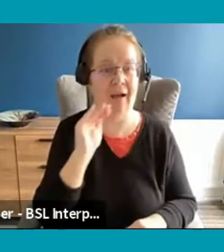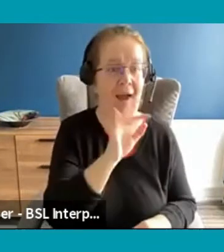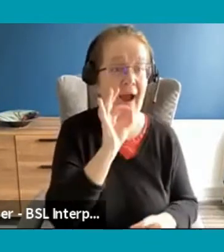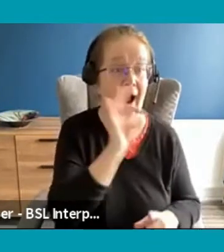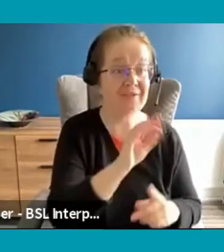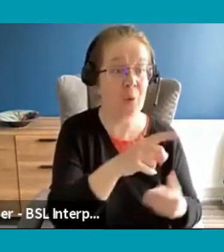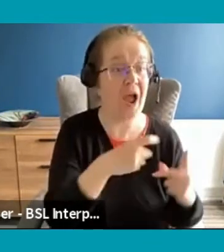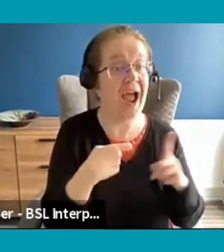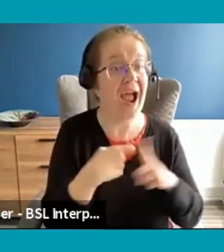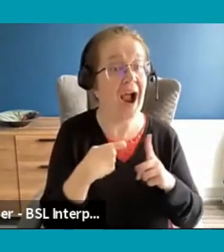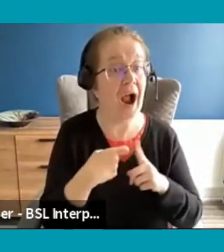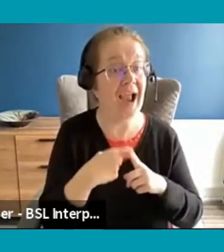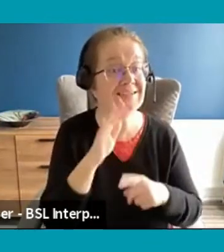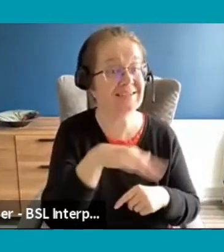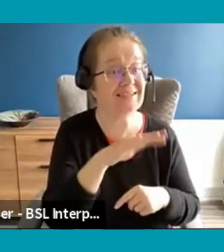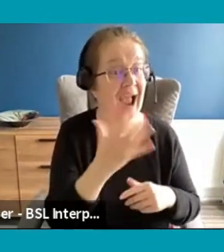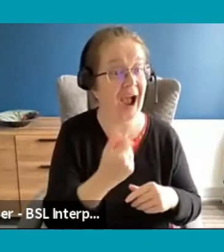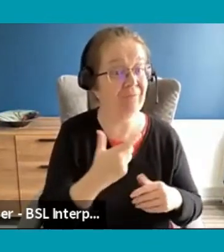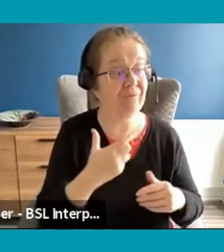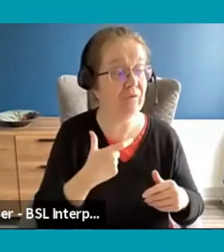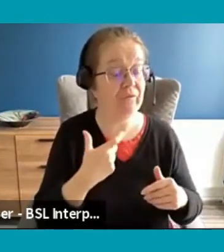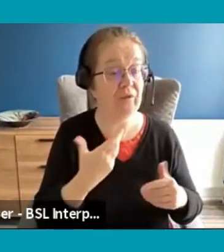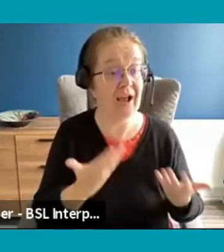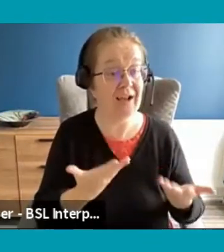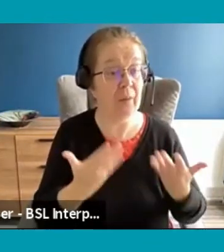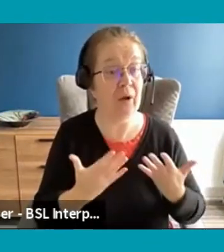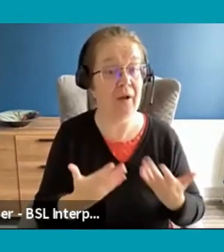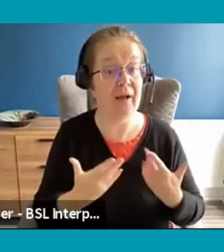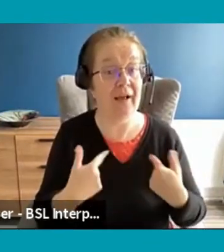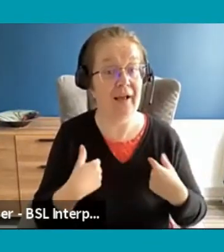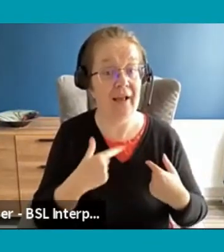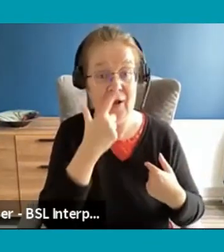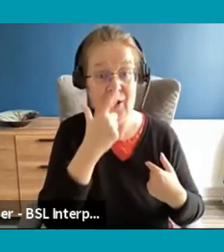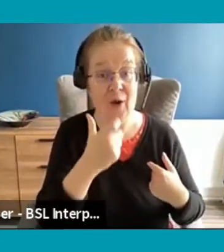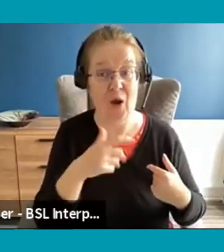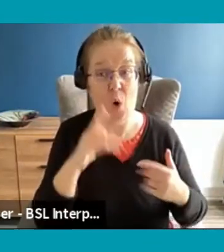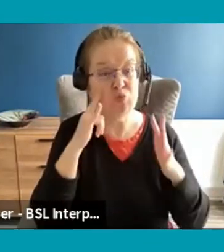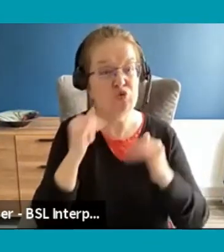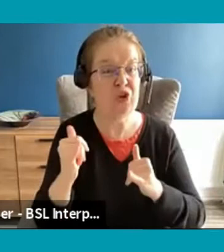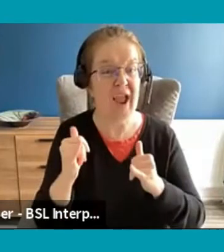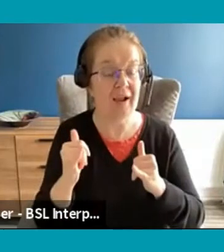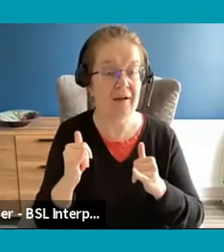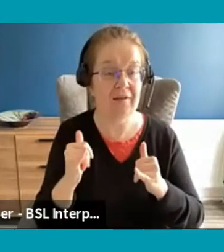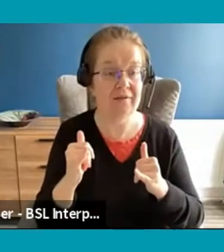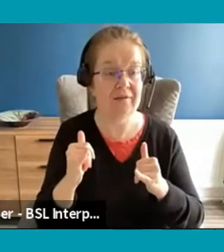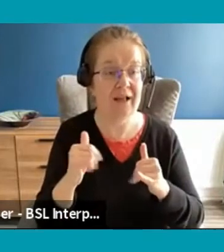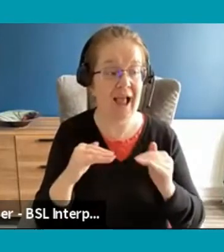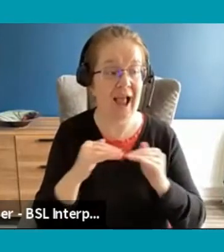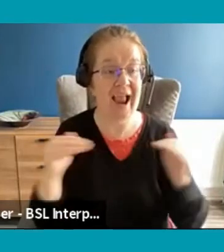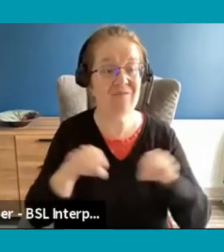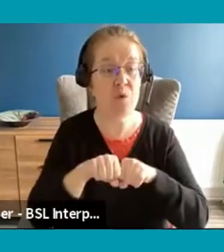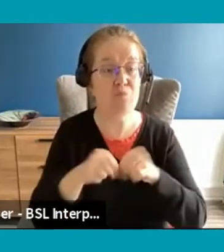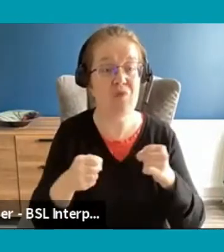Any opportunities there at the moment? Or should I just say to our candidates? Go check out the Evenbreak website 'cause we know that you've